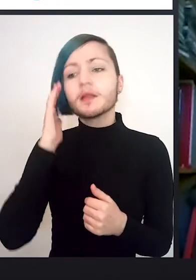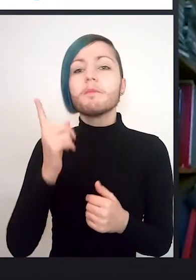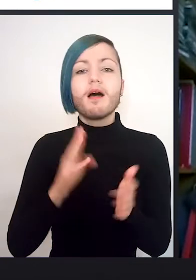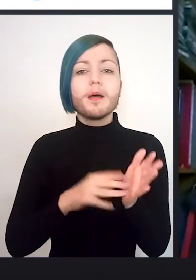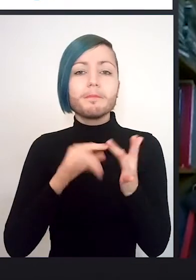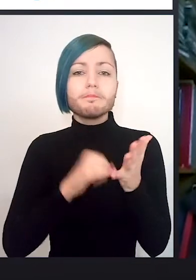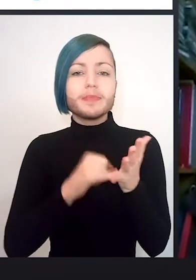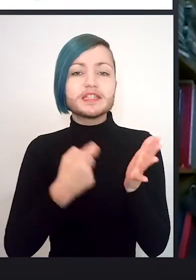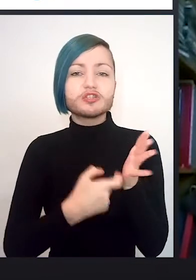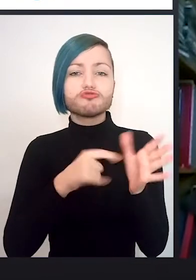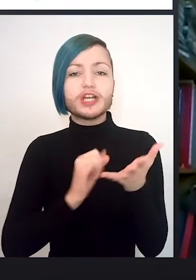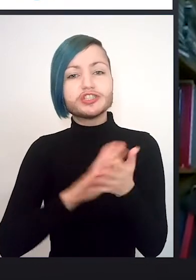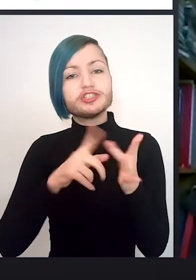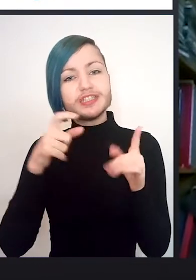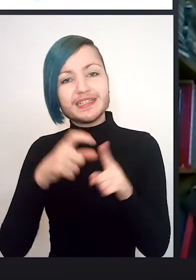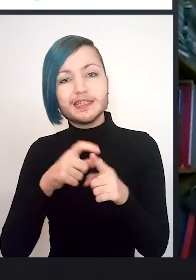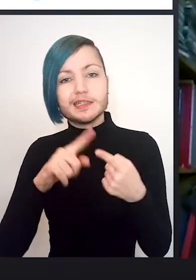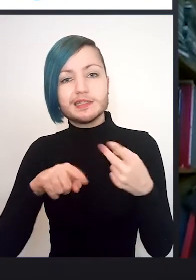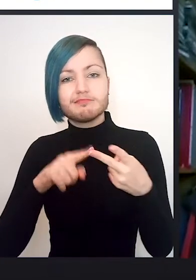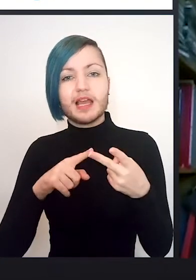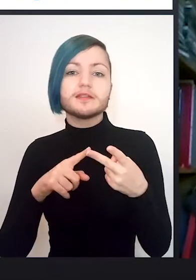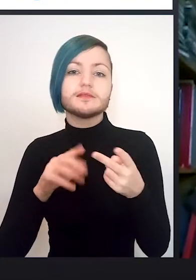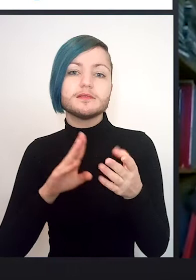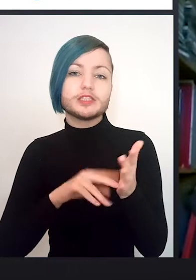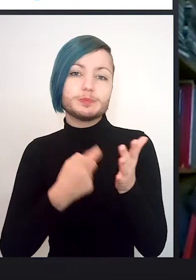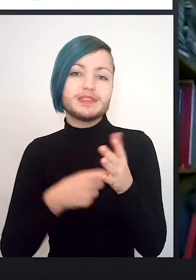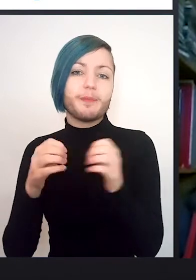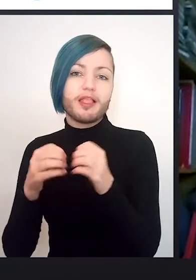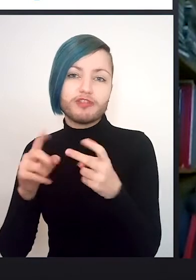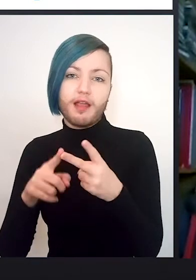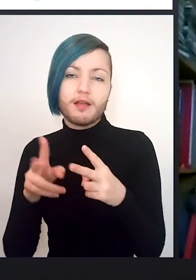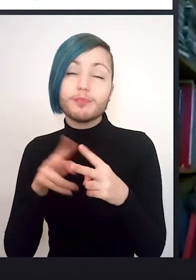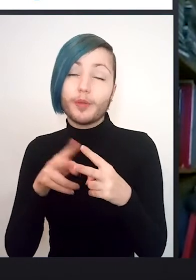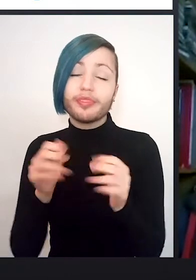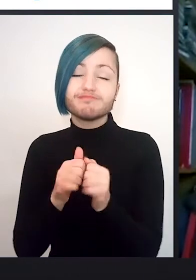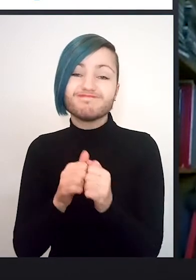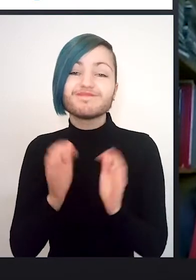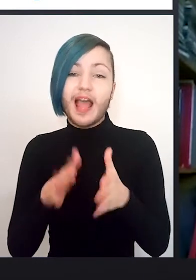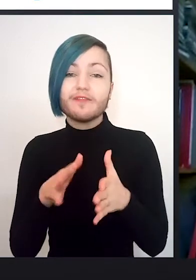Miss Rashid and Mr Bellringer said "Yeah you need to keep on these, because it's taking a while".